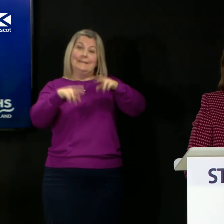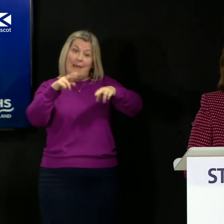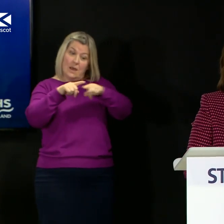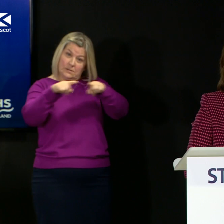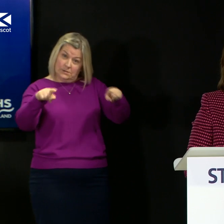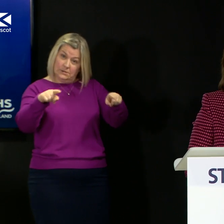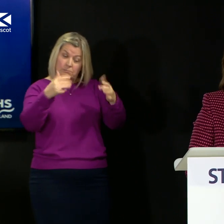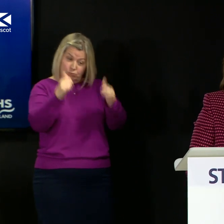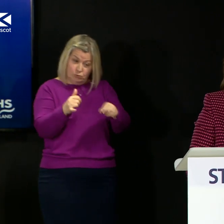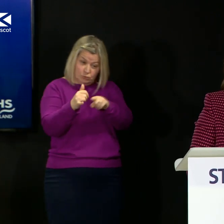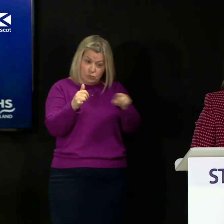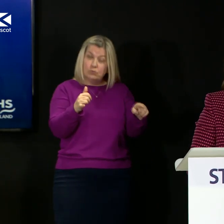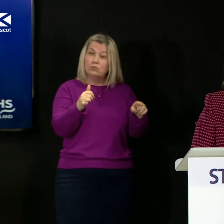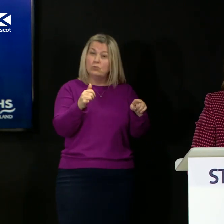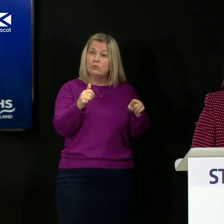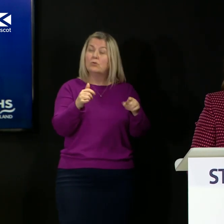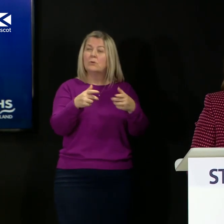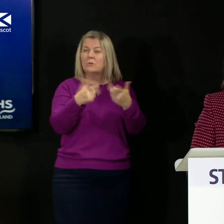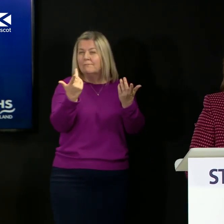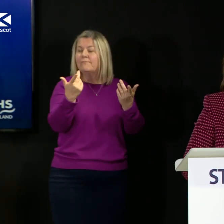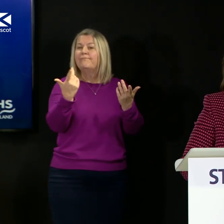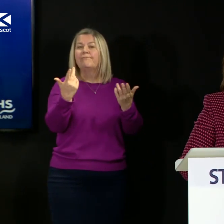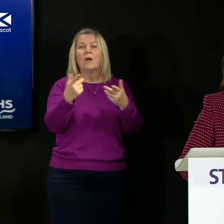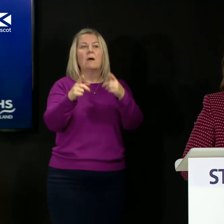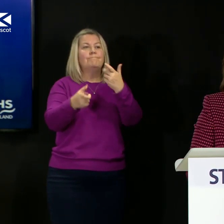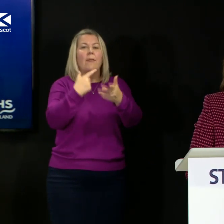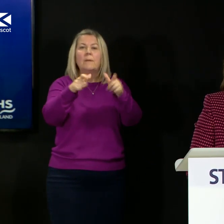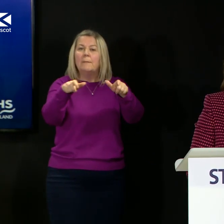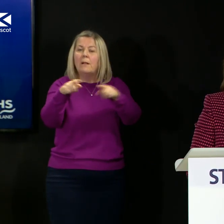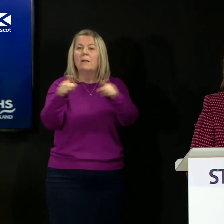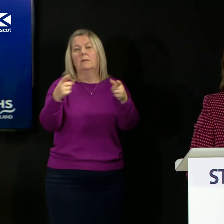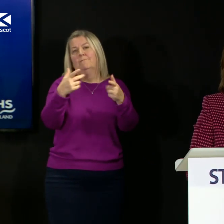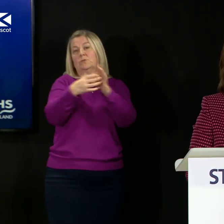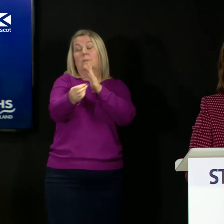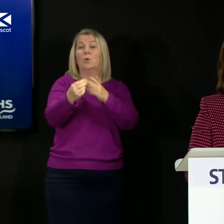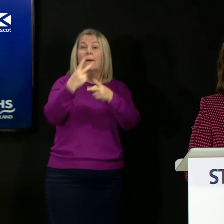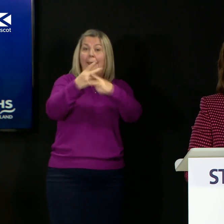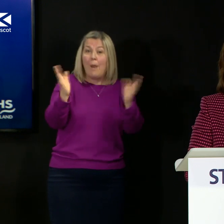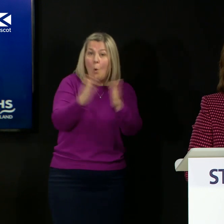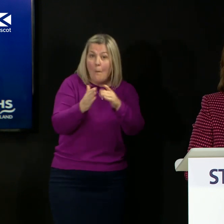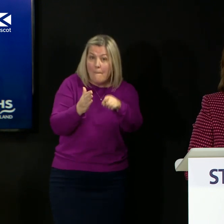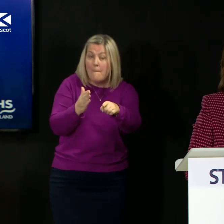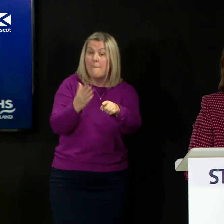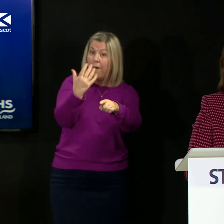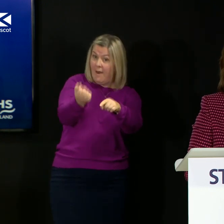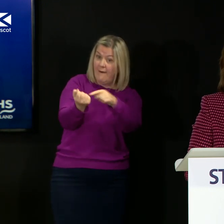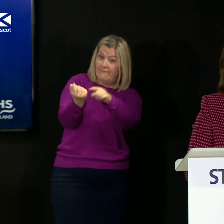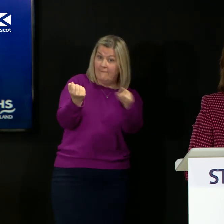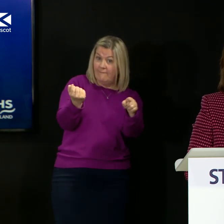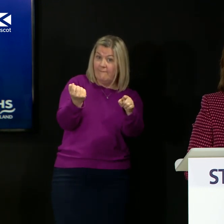homes, so where a care home has an active case, all staff and residents should be tested.